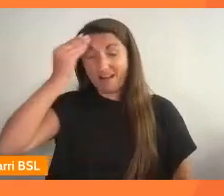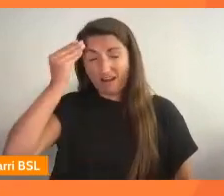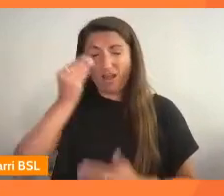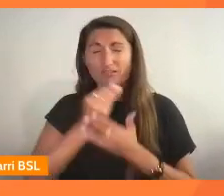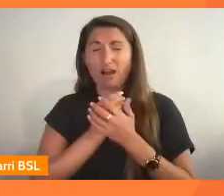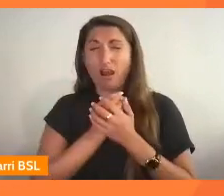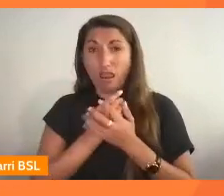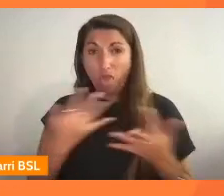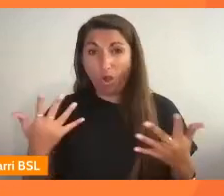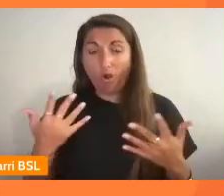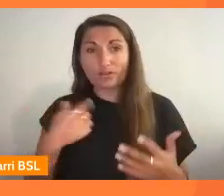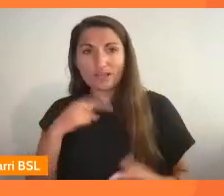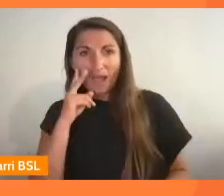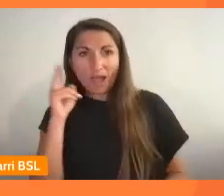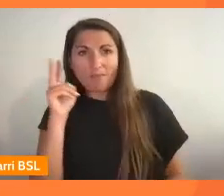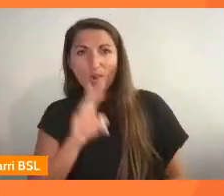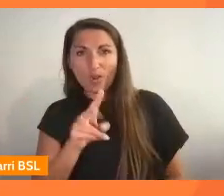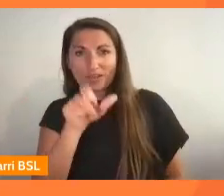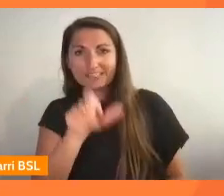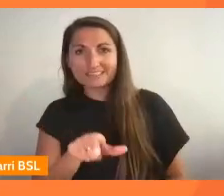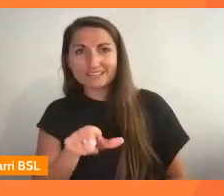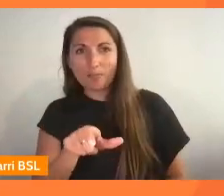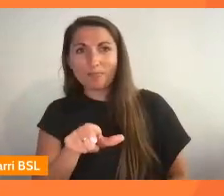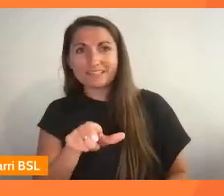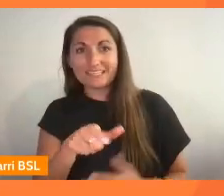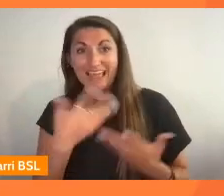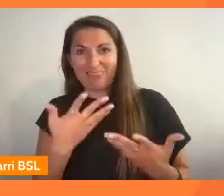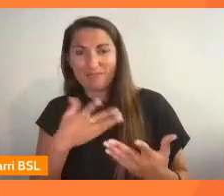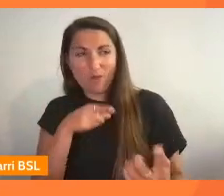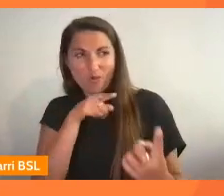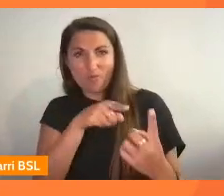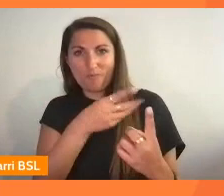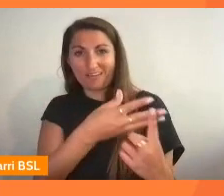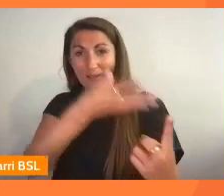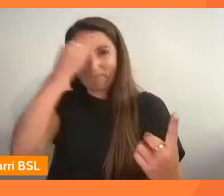I am actually looking at somebody who I learnt a hell of a lot from.